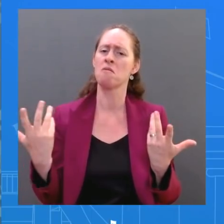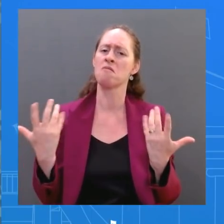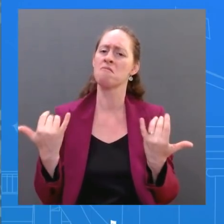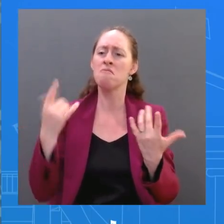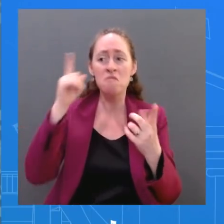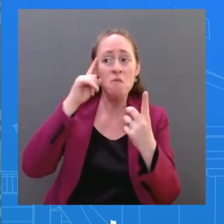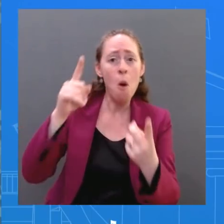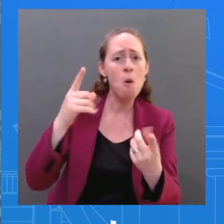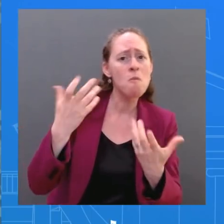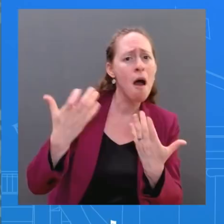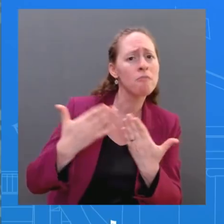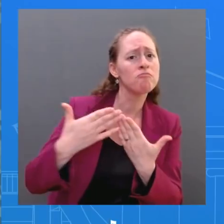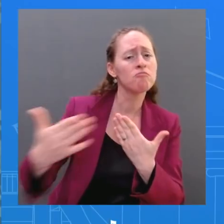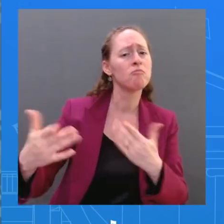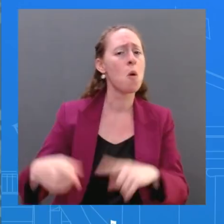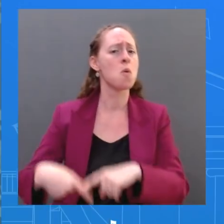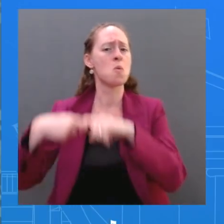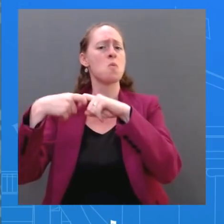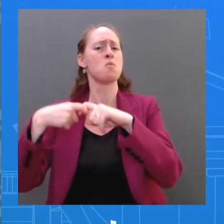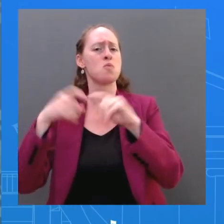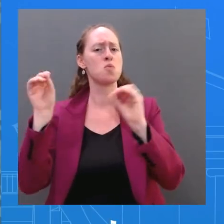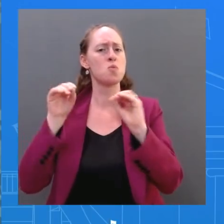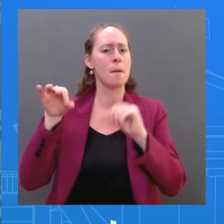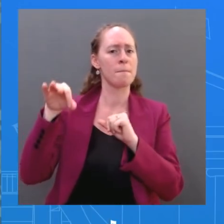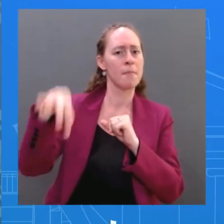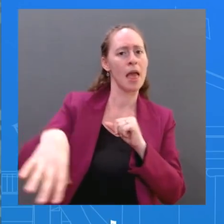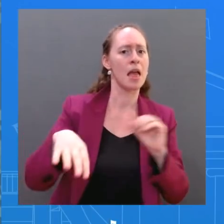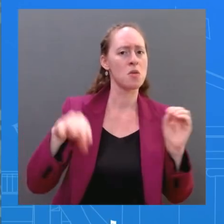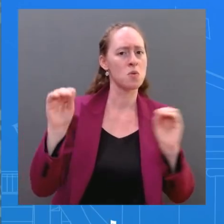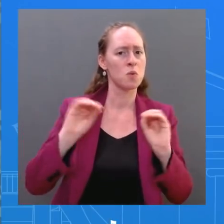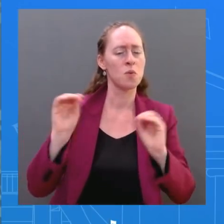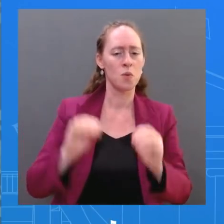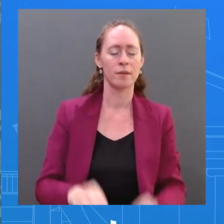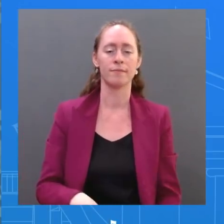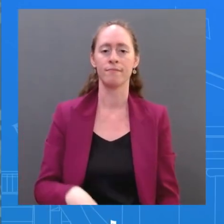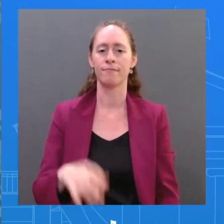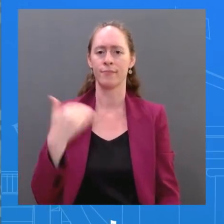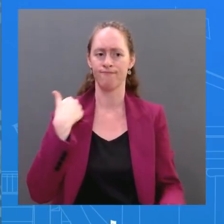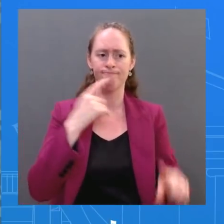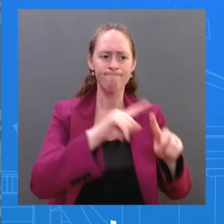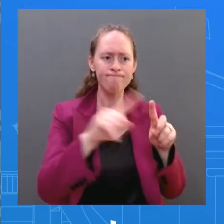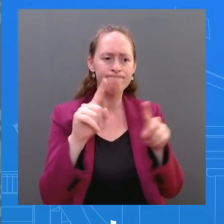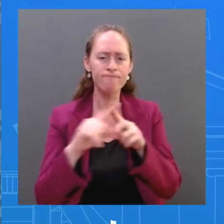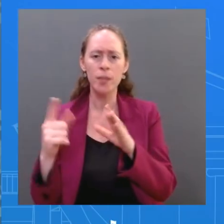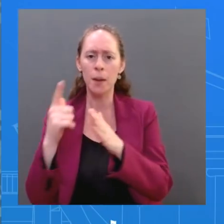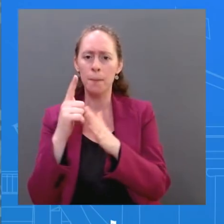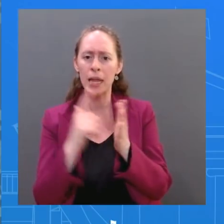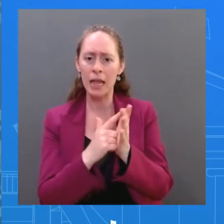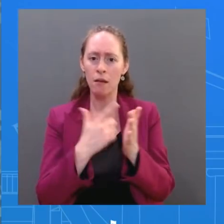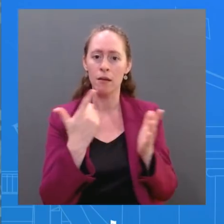in Congress, that can be easily picked up and passed. And so that's what the President is calling --